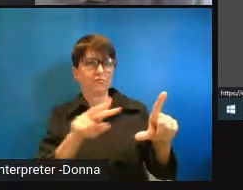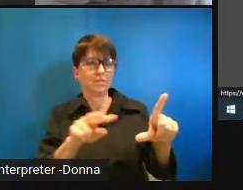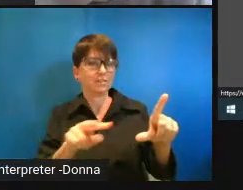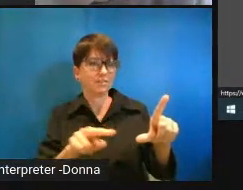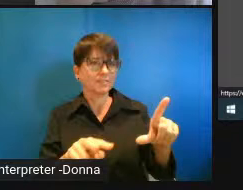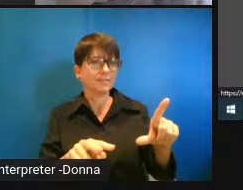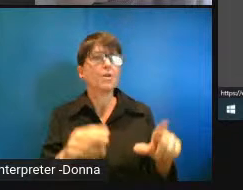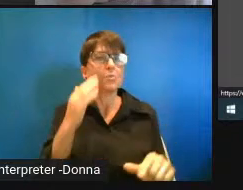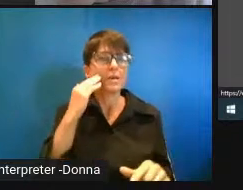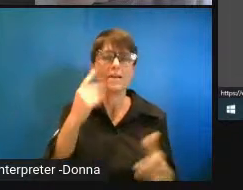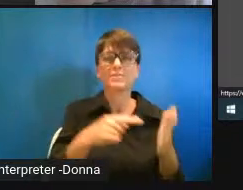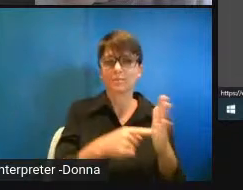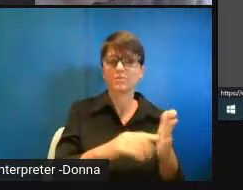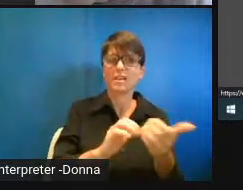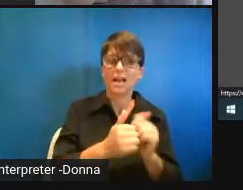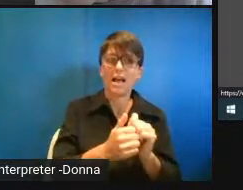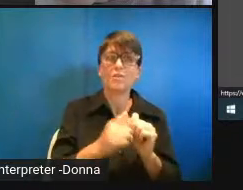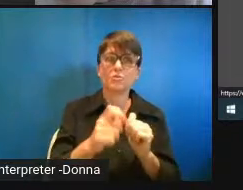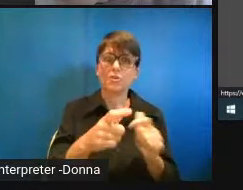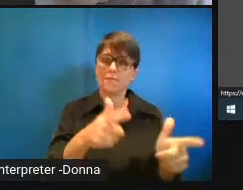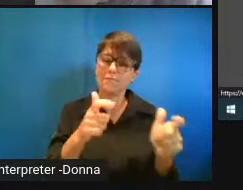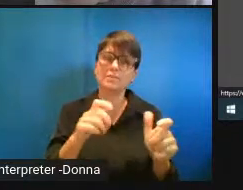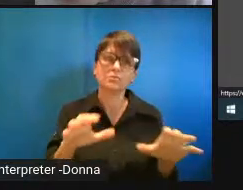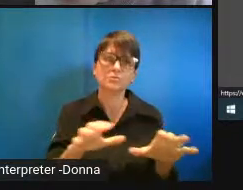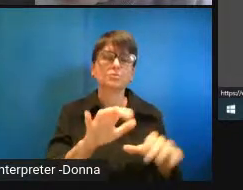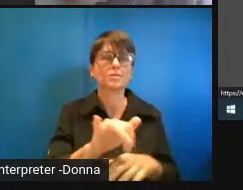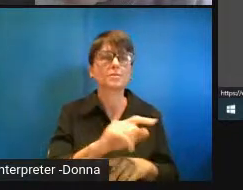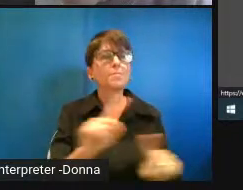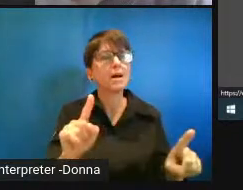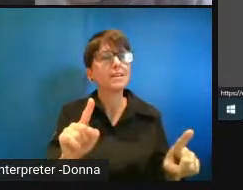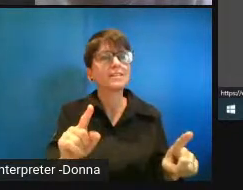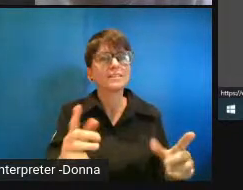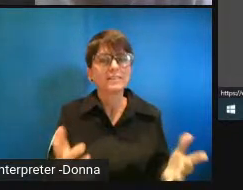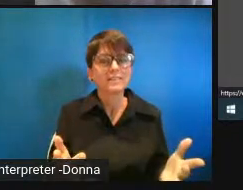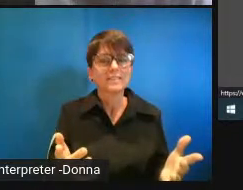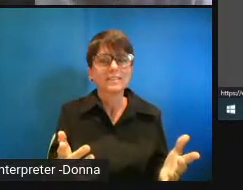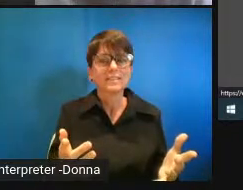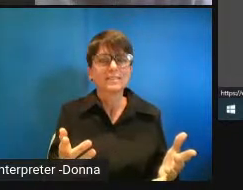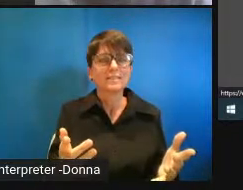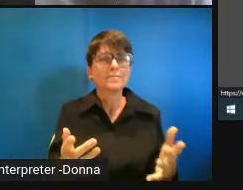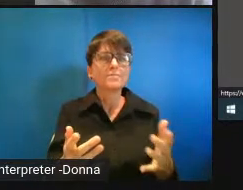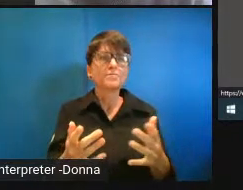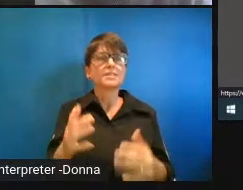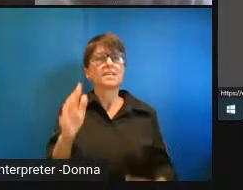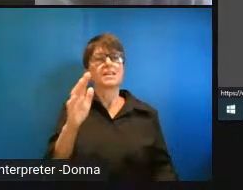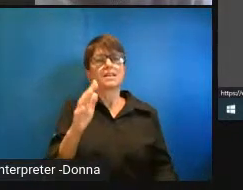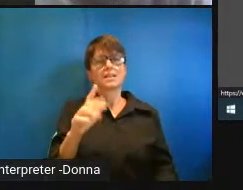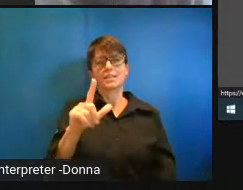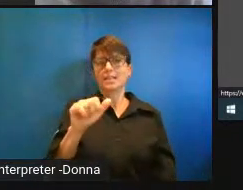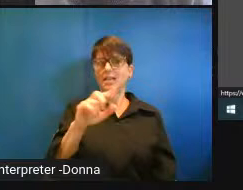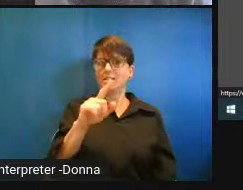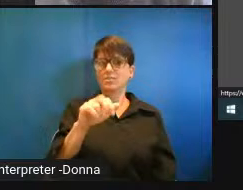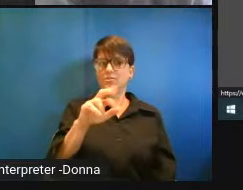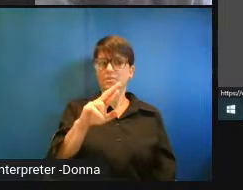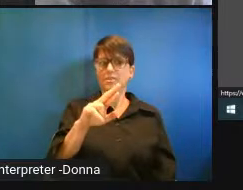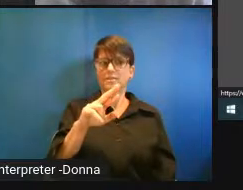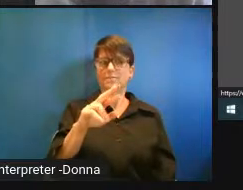Picca Neri: We would ask you to slow the screenreader down now that we have demonstrated how fast you use that. But you